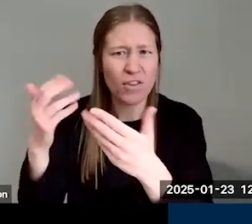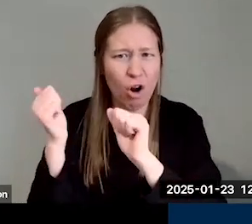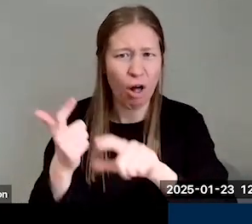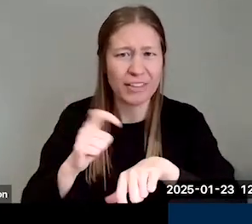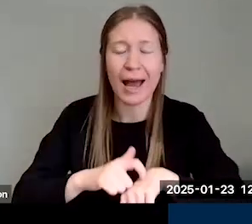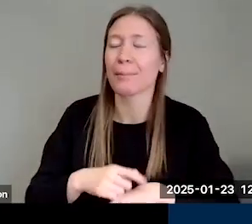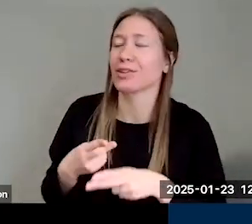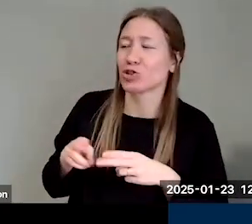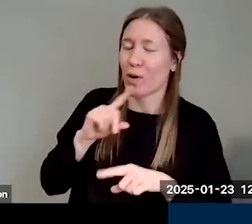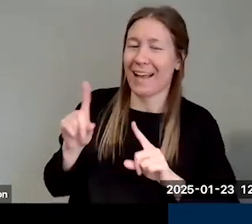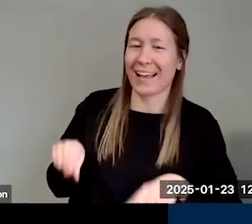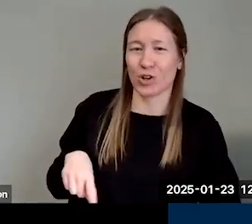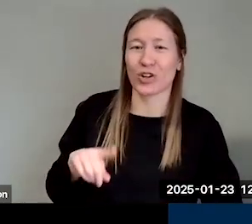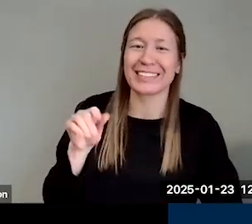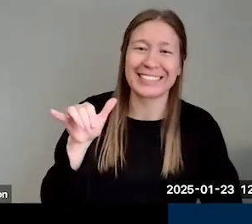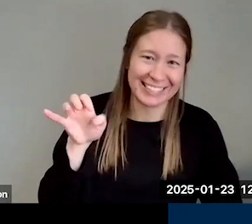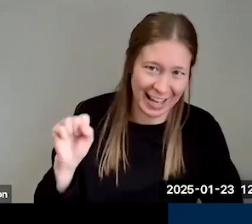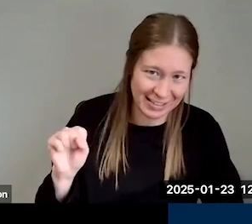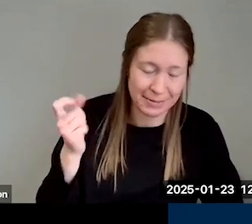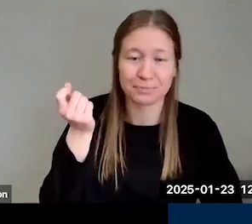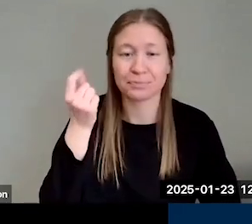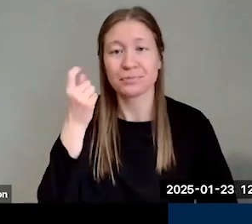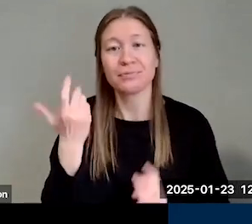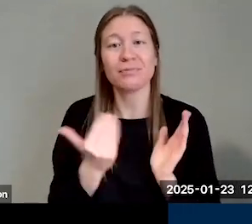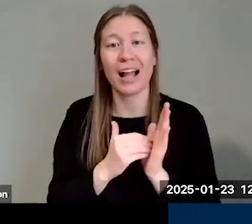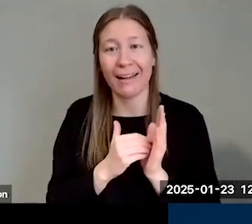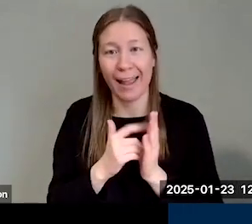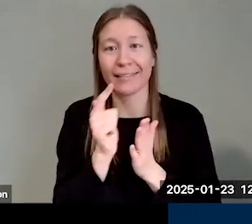However, again, the law does provide guidance